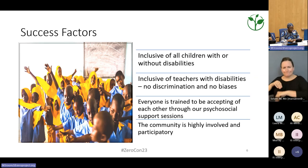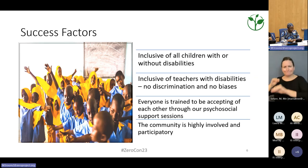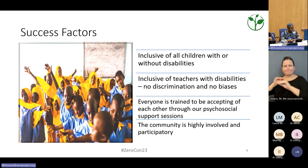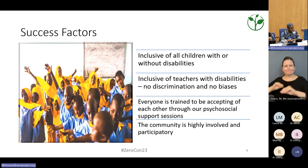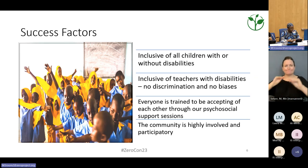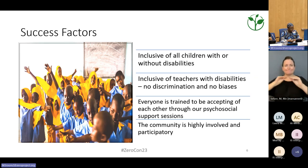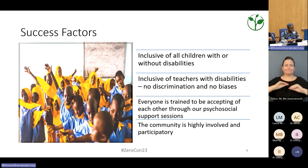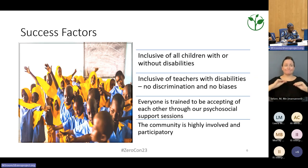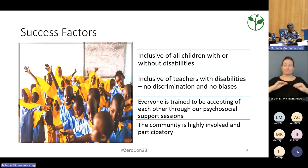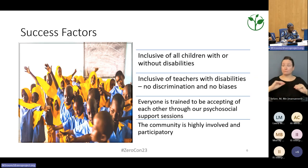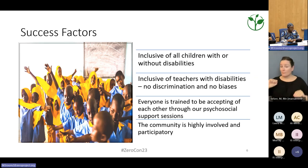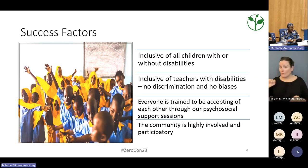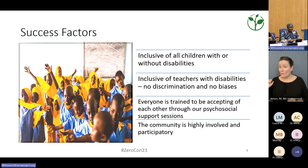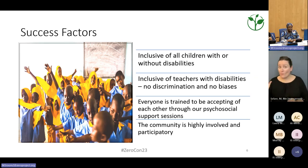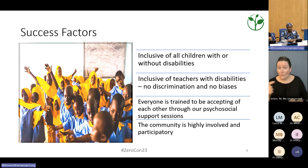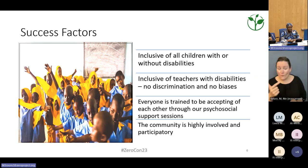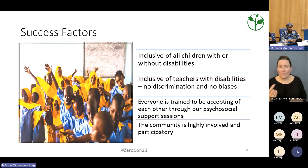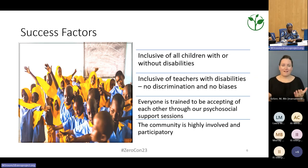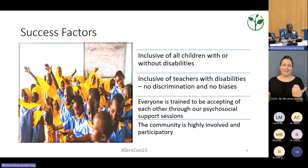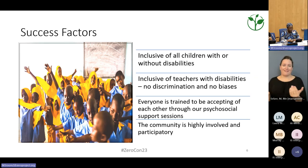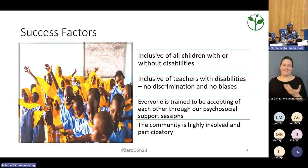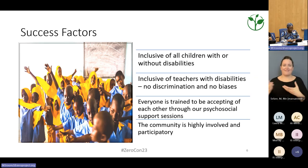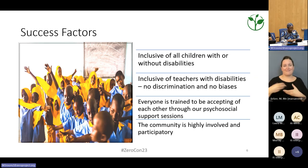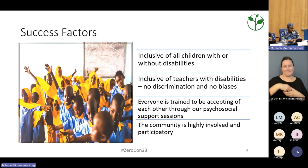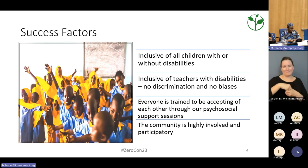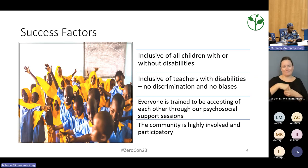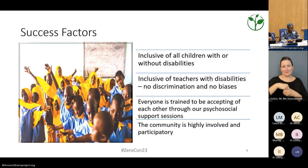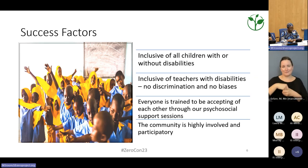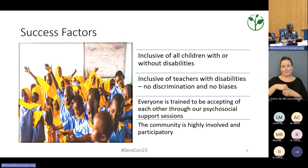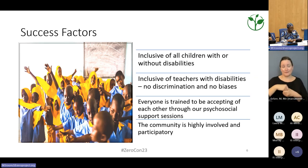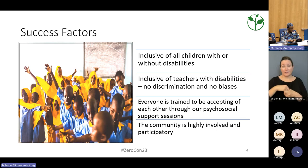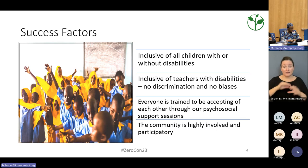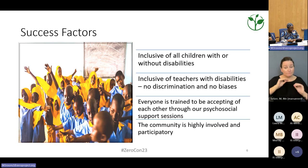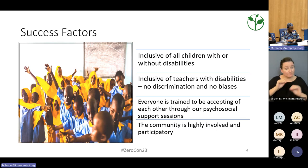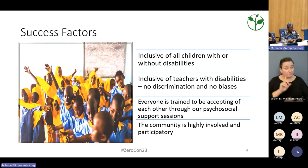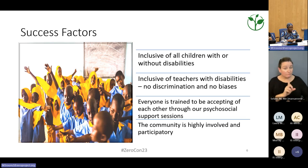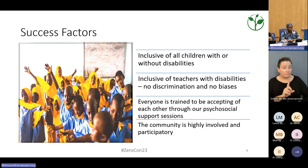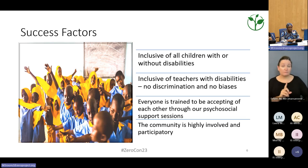involved in the programme is trained to be accepting of each other, especially through